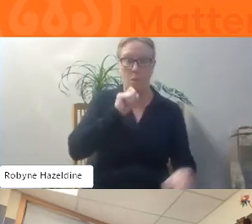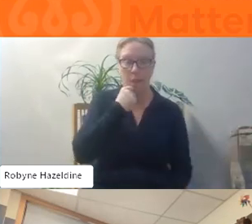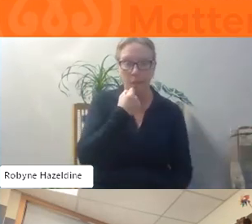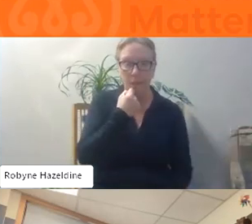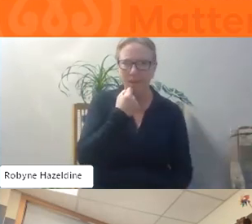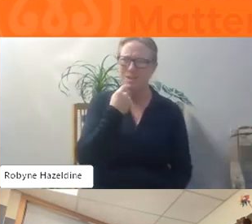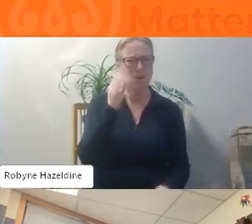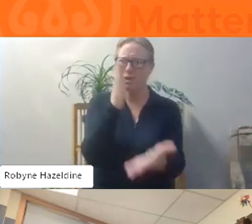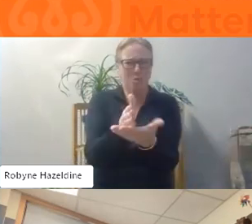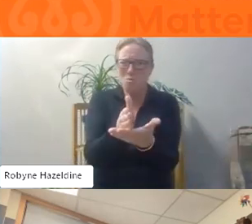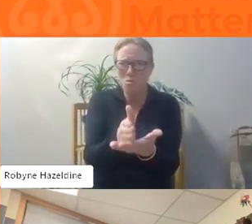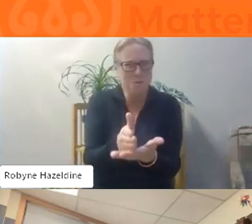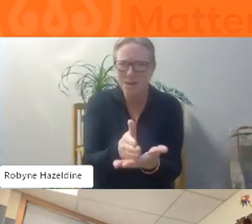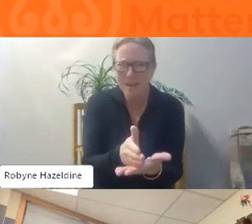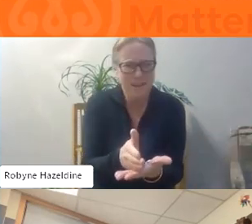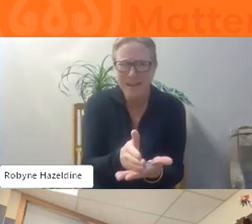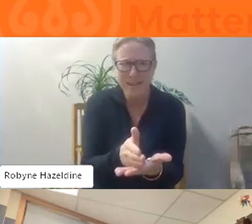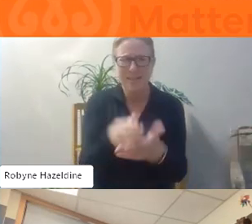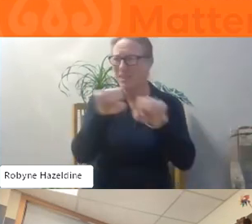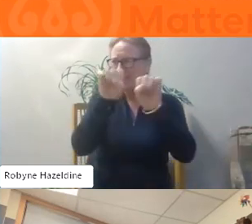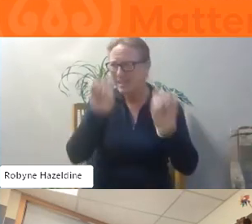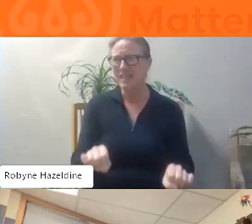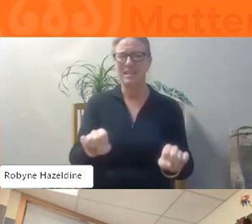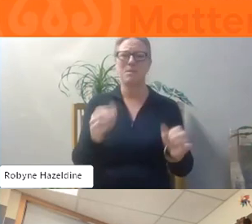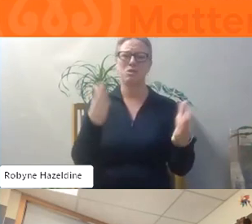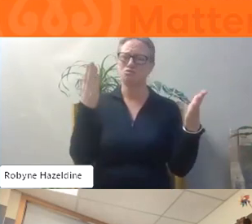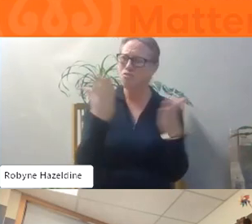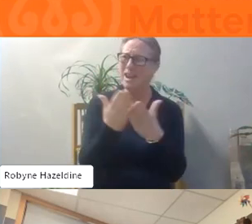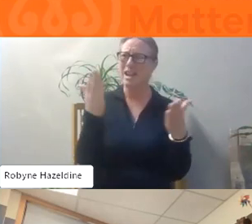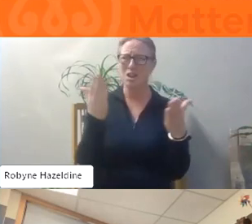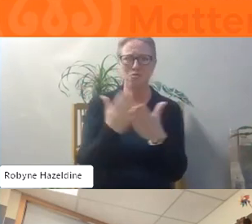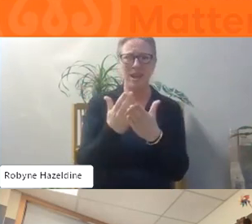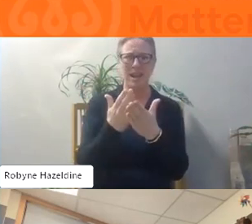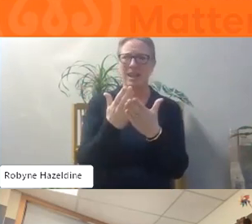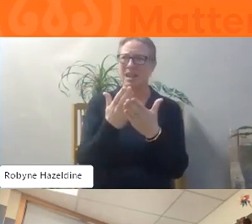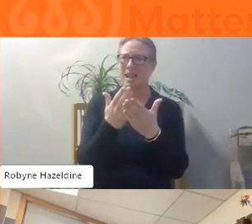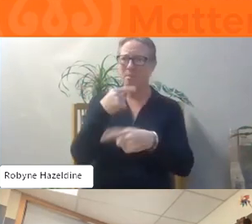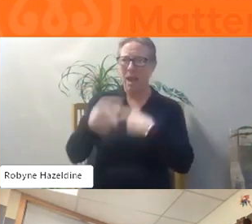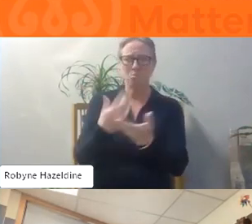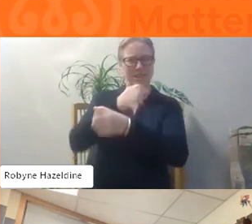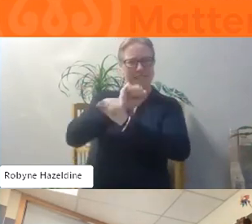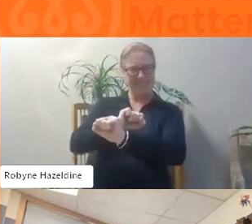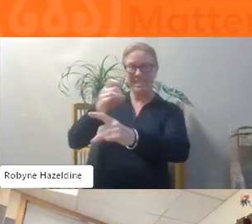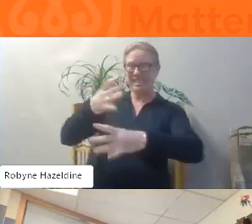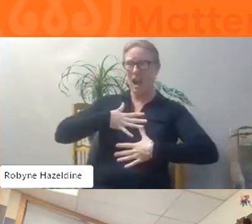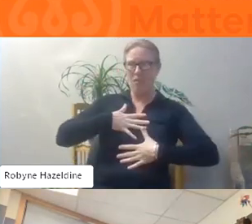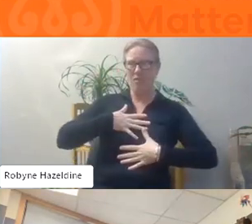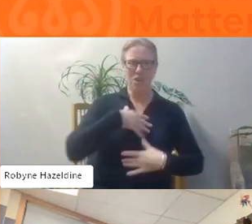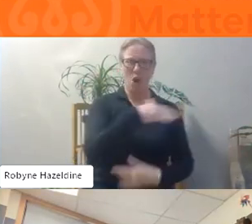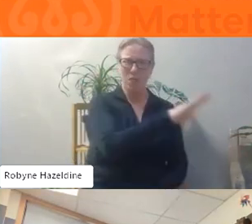just not true. And the system is really, really geared to protect itself, not the children. So I find it quite rich that we've got